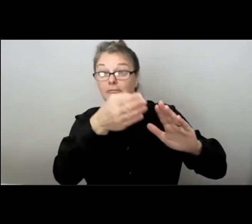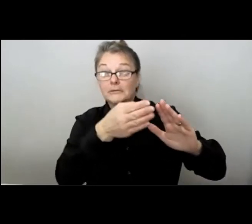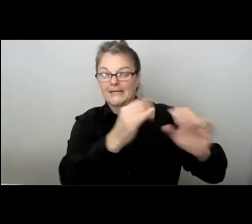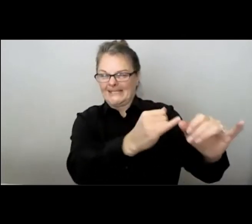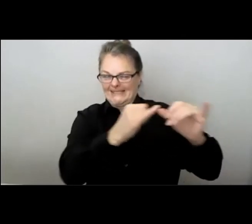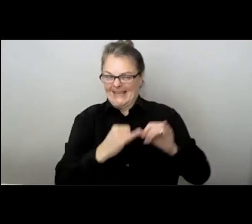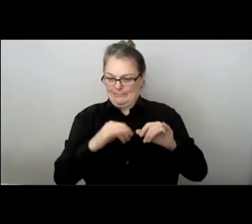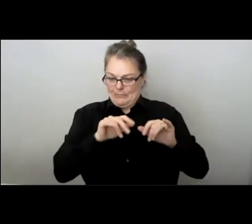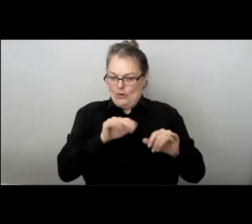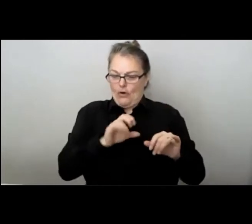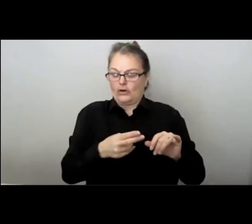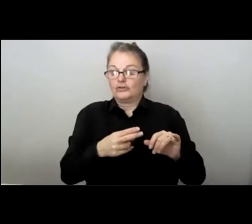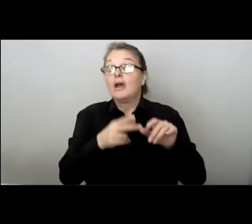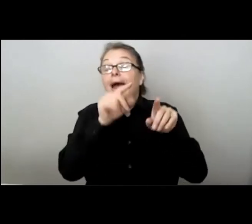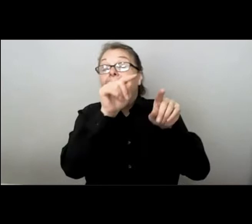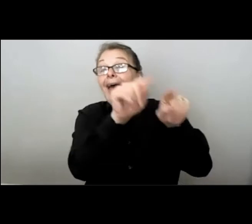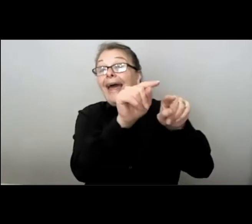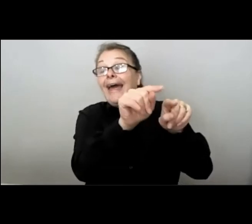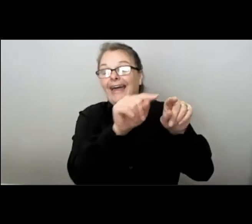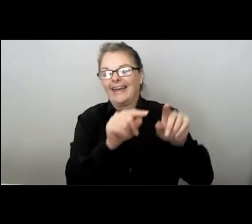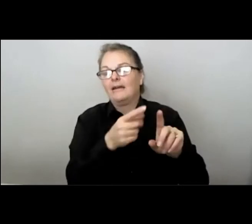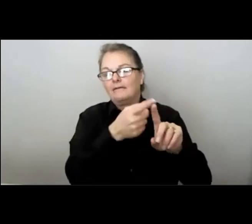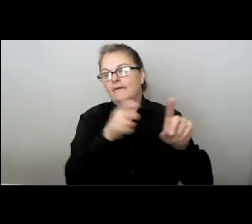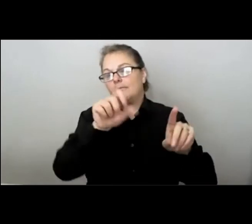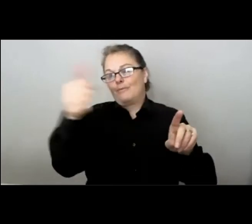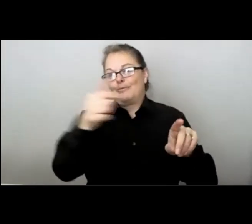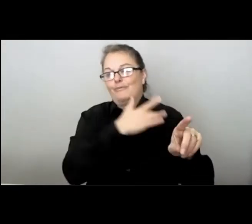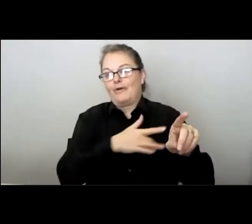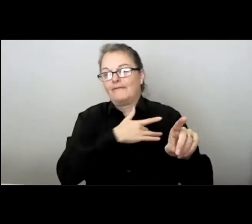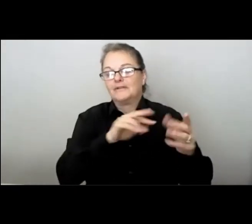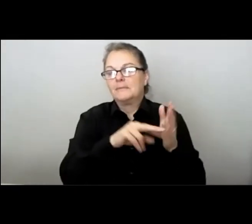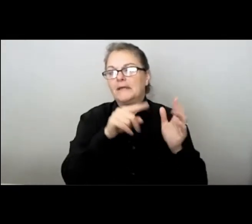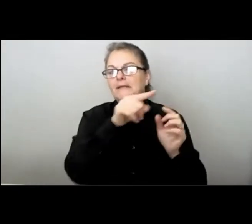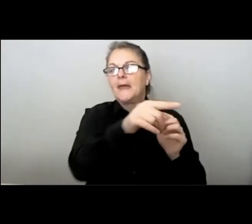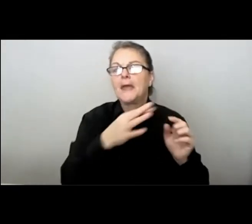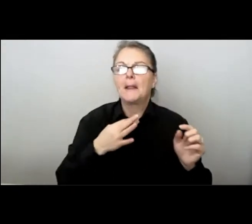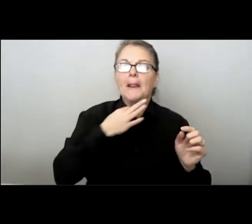OTHER PROVINCES AND THEY ARE HERE TO LEARN ABOUT HOW WE'RE PUTTING ON OUR WORKSHOP.